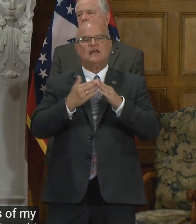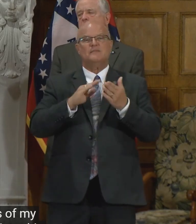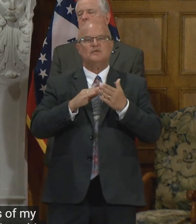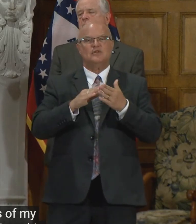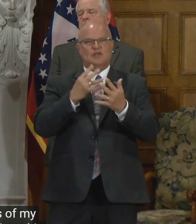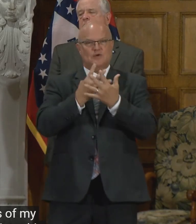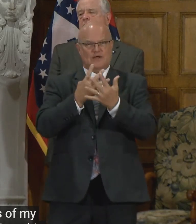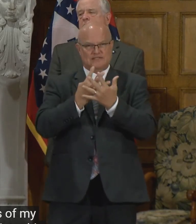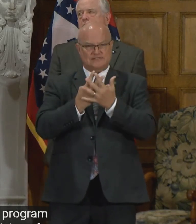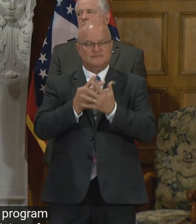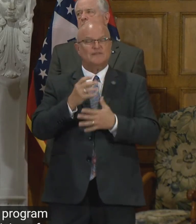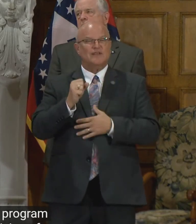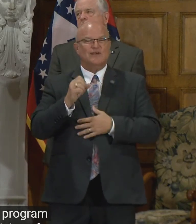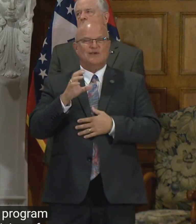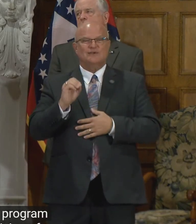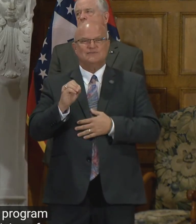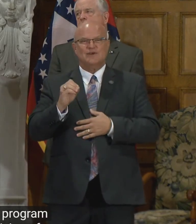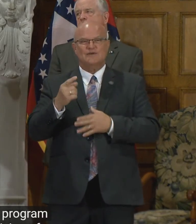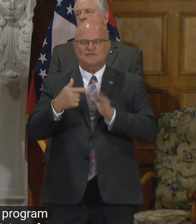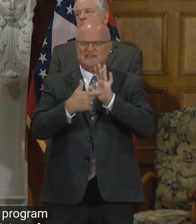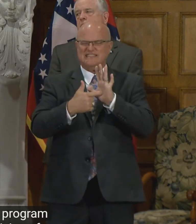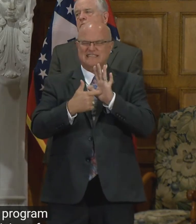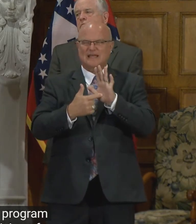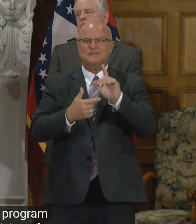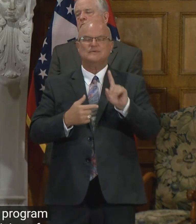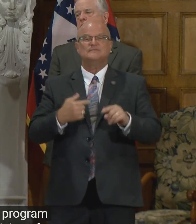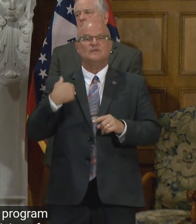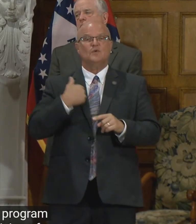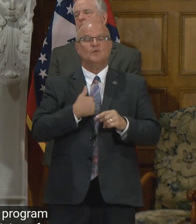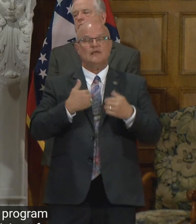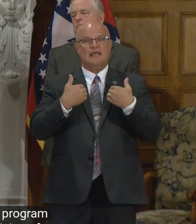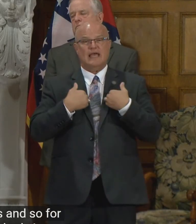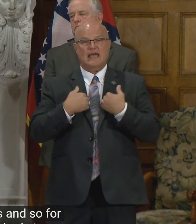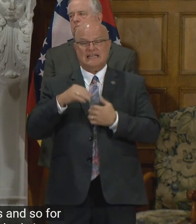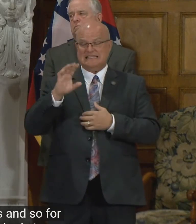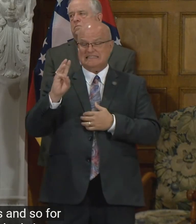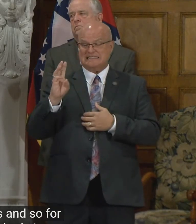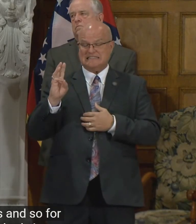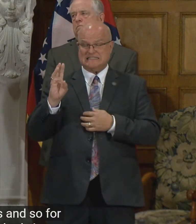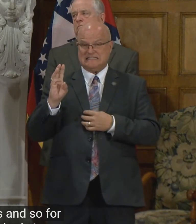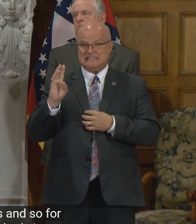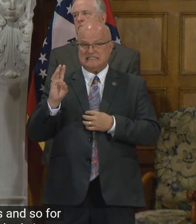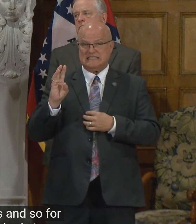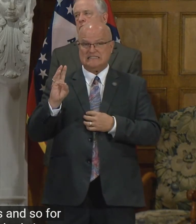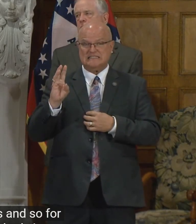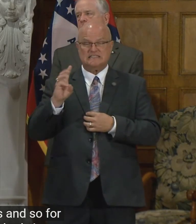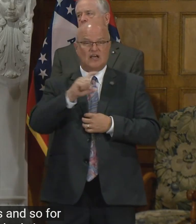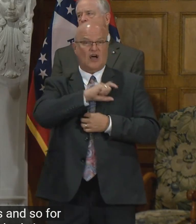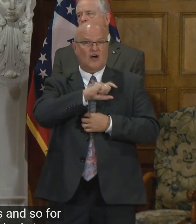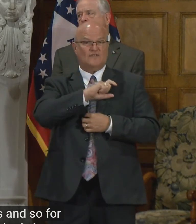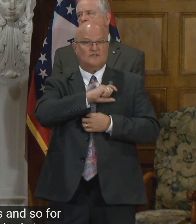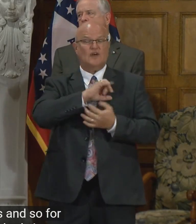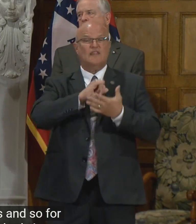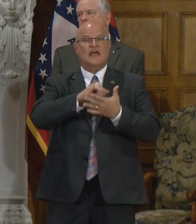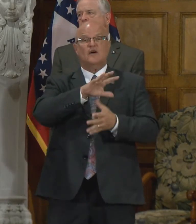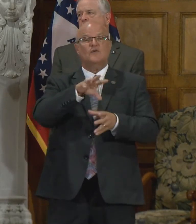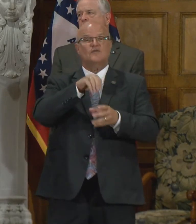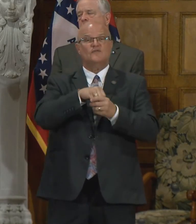of Community Corrections and so for an example we only we had six officers that were involved in